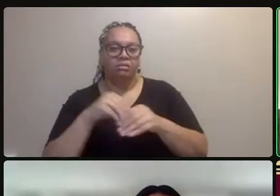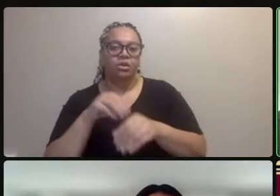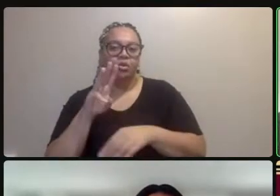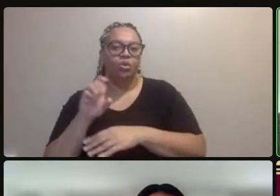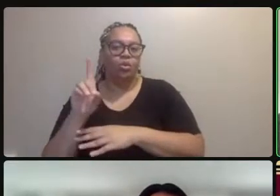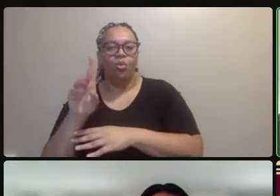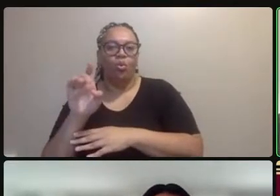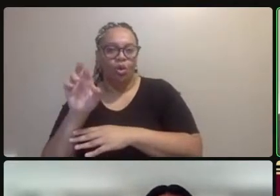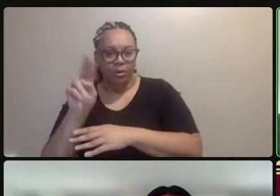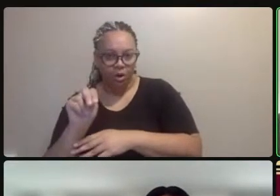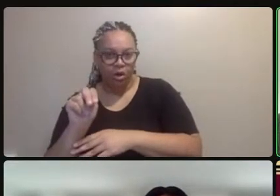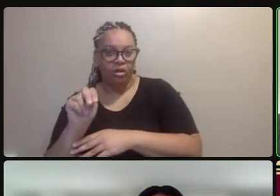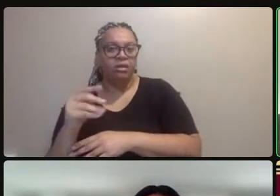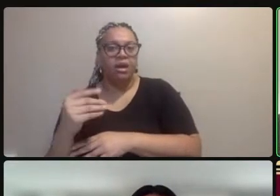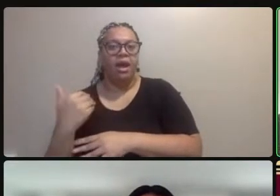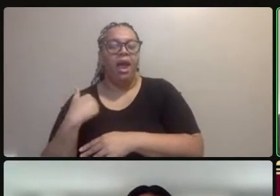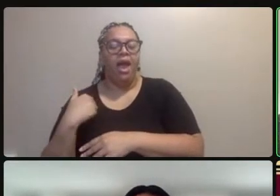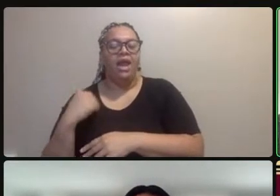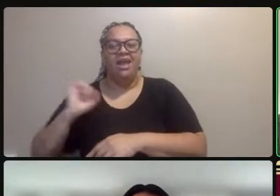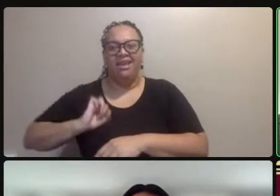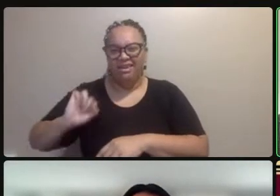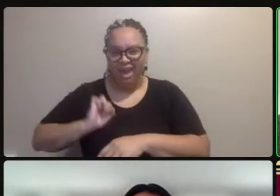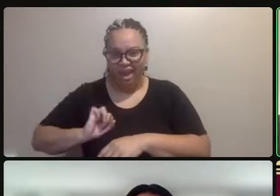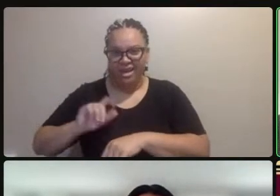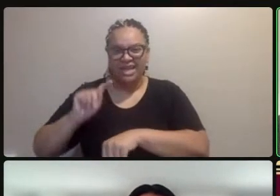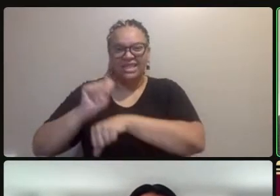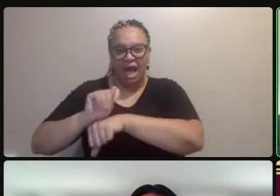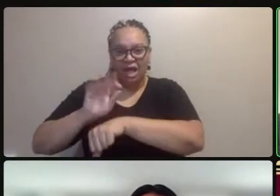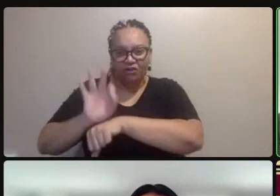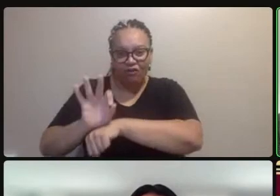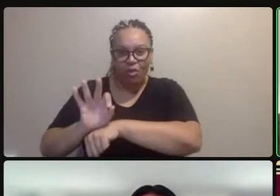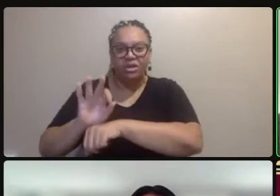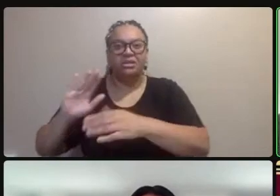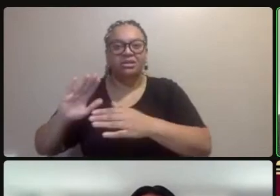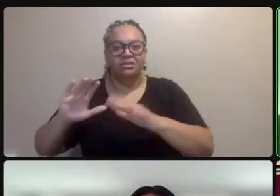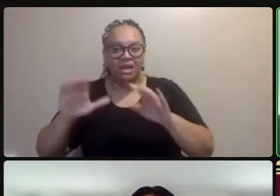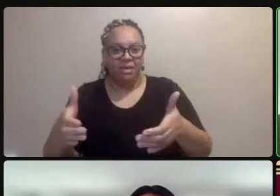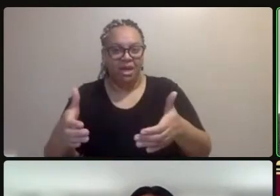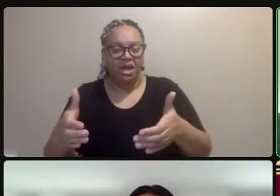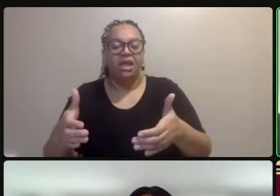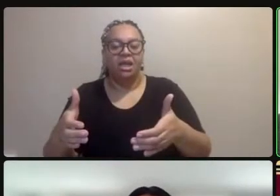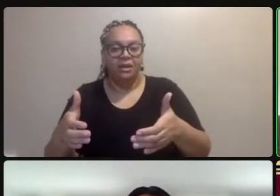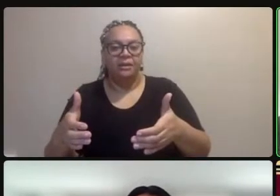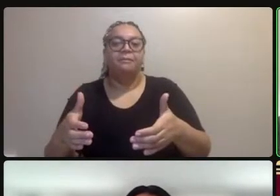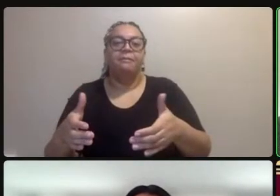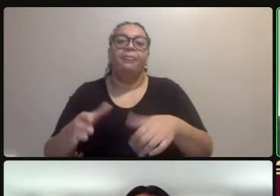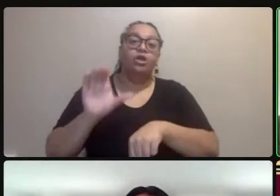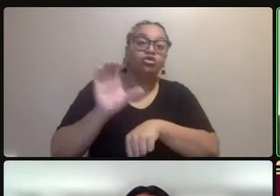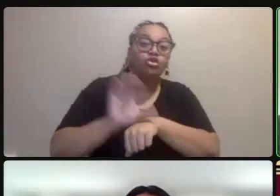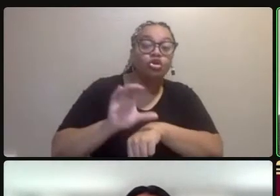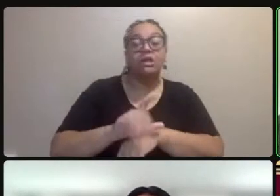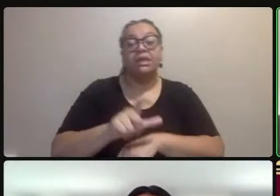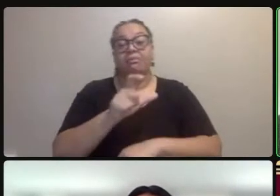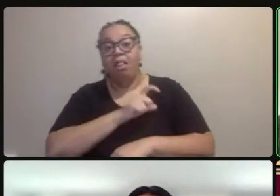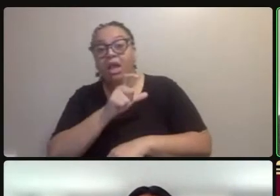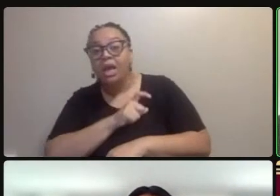STRONGEST IDEAS IS THE EXAMPLE OF WHEN I WAS AGAIN IT WOULD